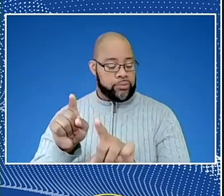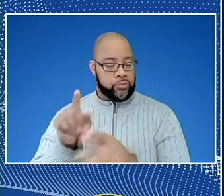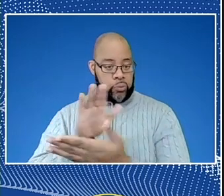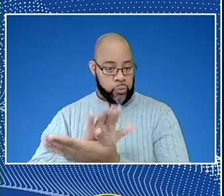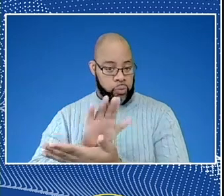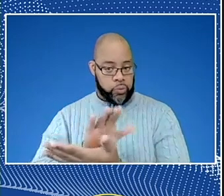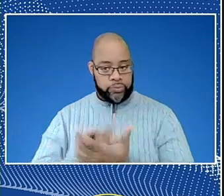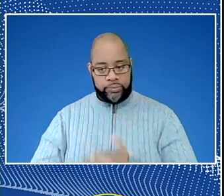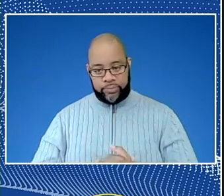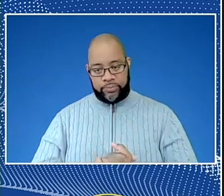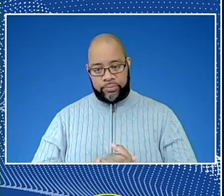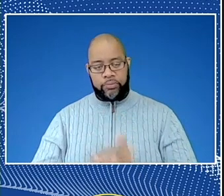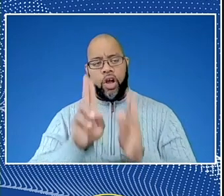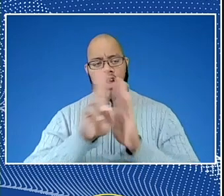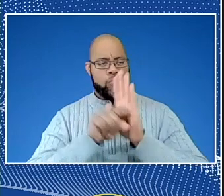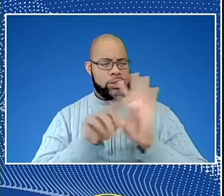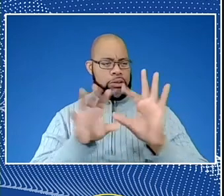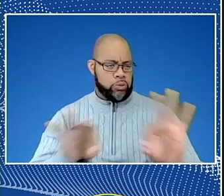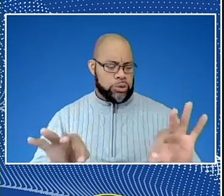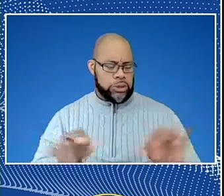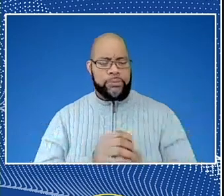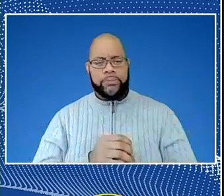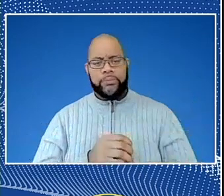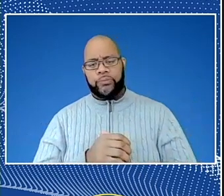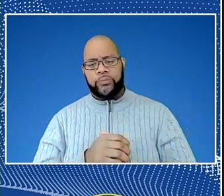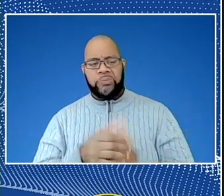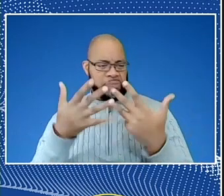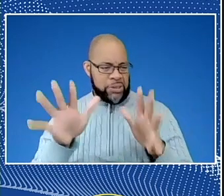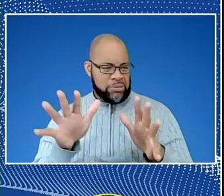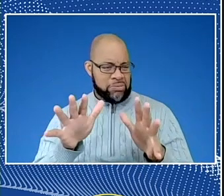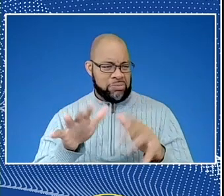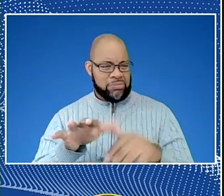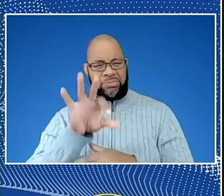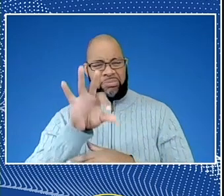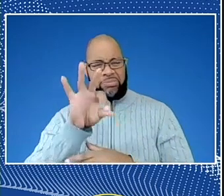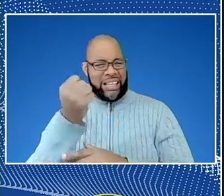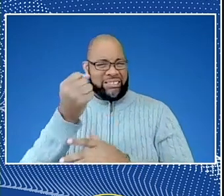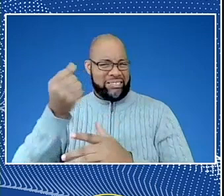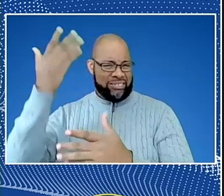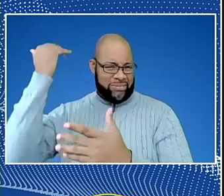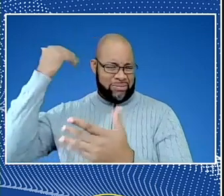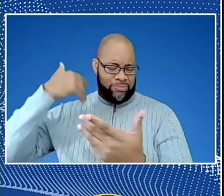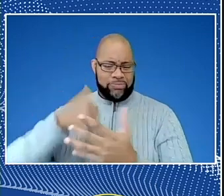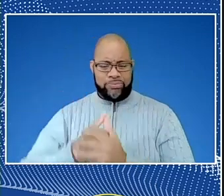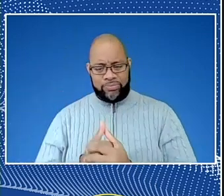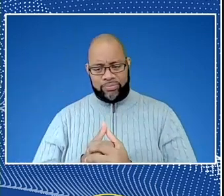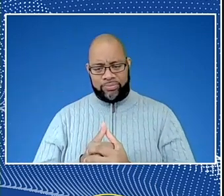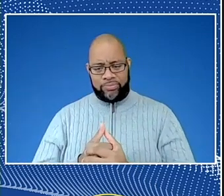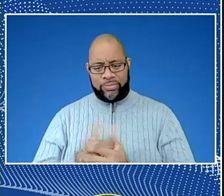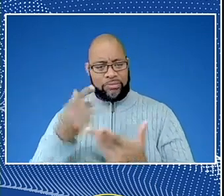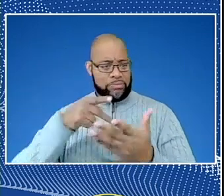undergraduate degree finished in the 90s and has been paying off her debt since